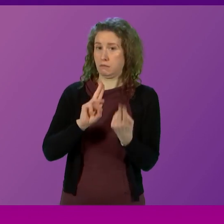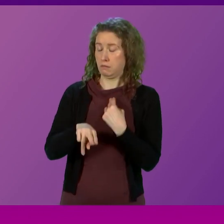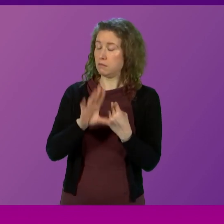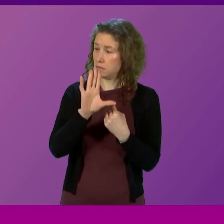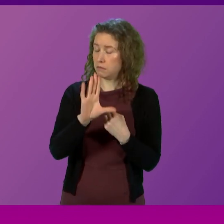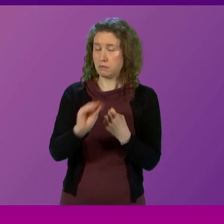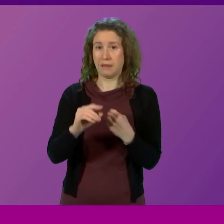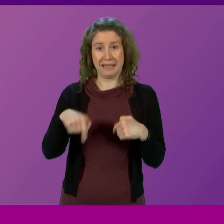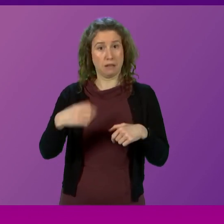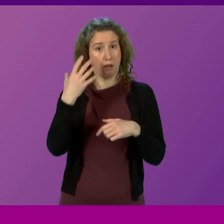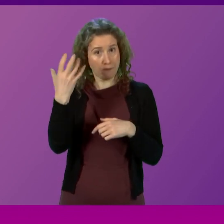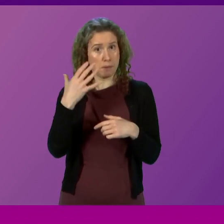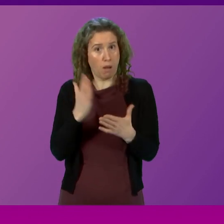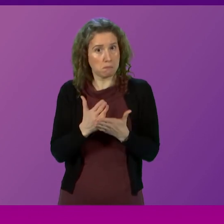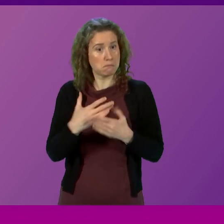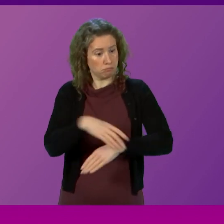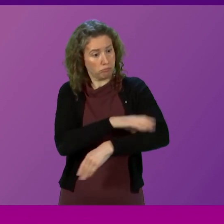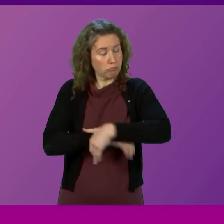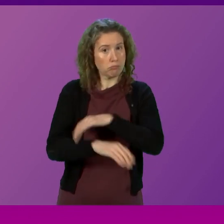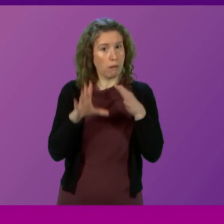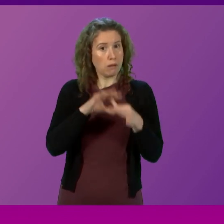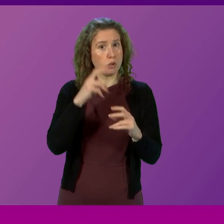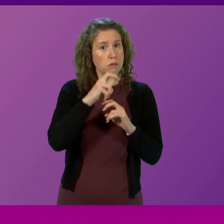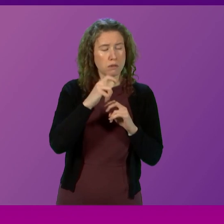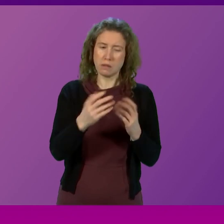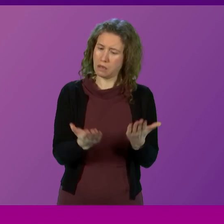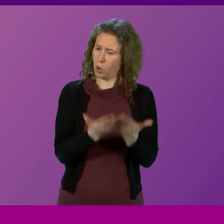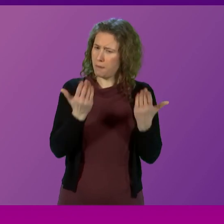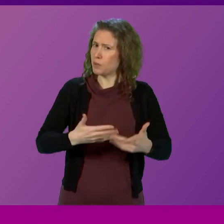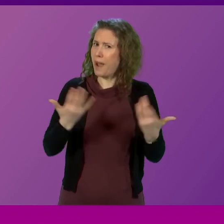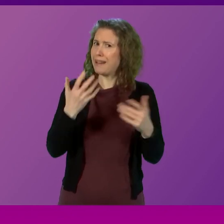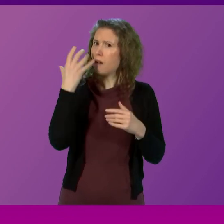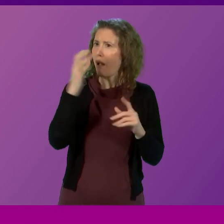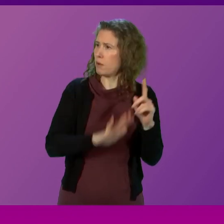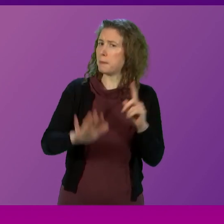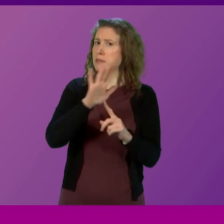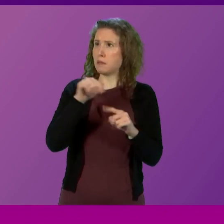on public transport stand comparison with those of any Government across these islands.